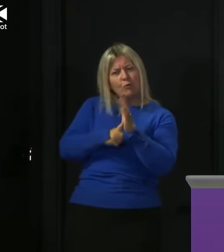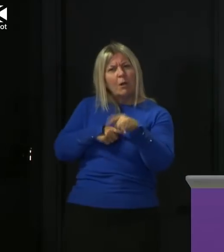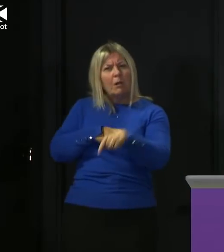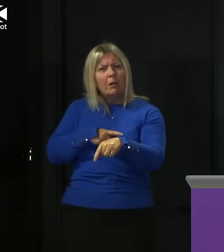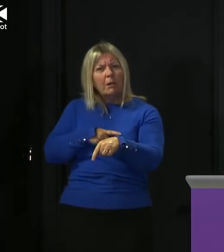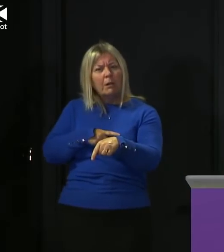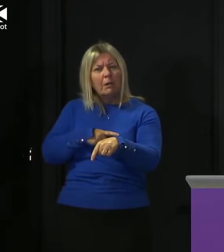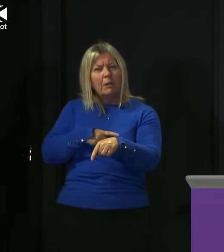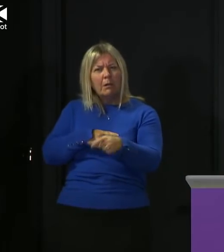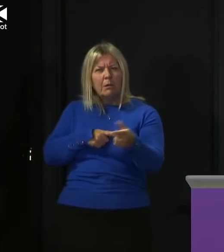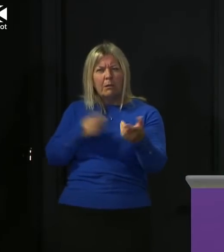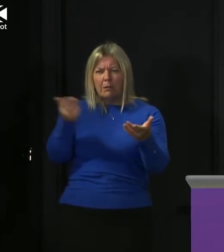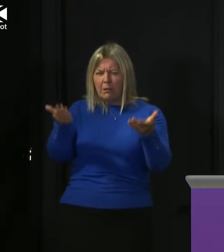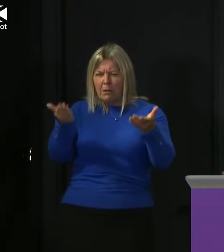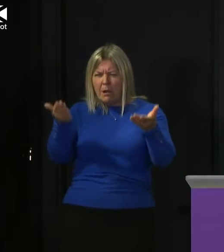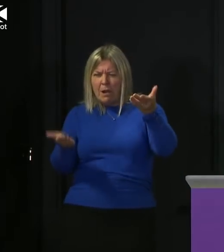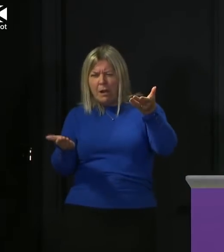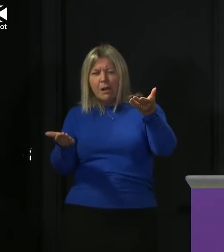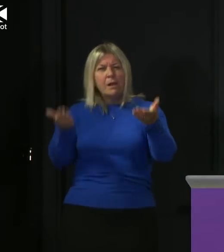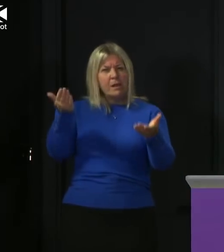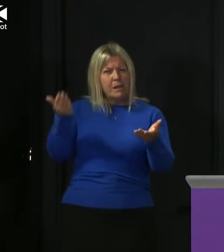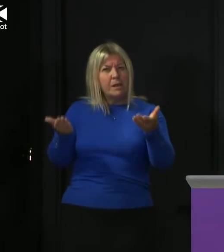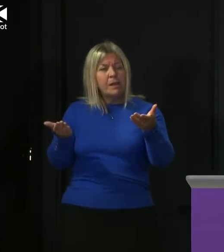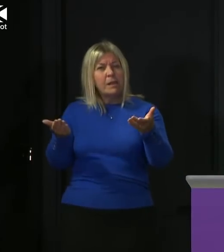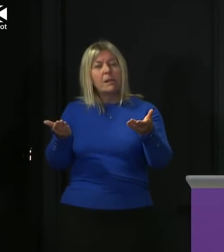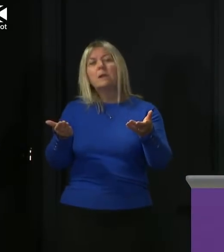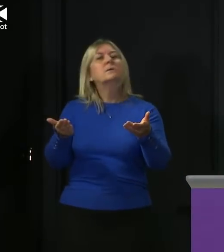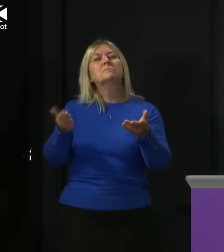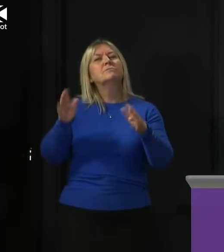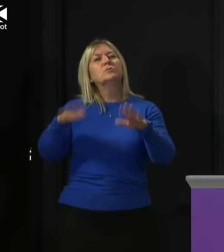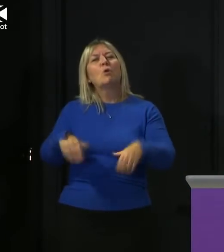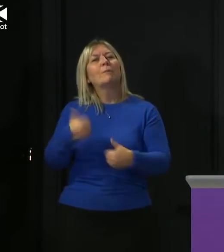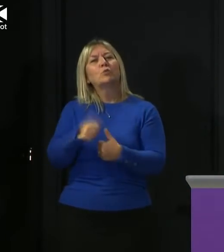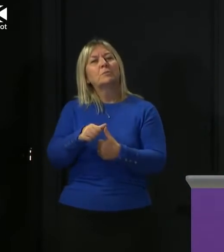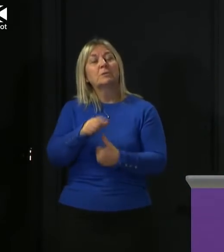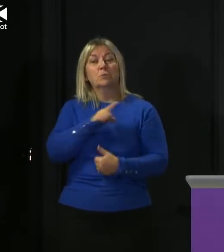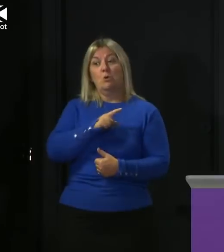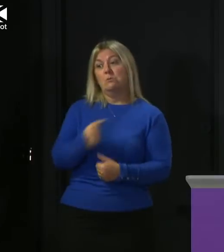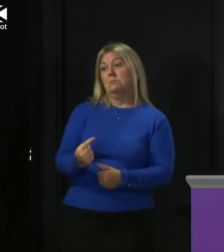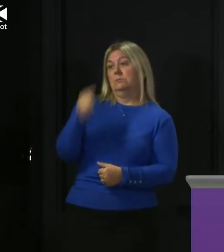not really valid because back in march and April, the kind of 400, I think it was 400,